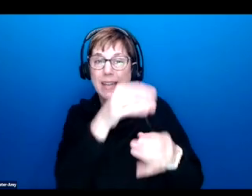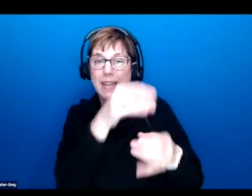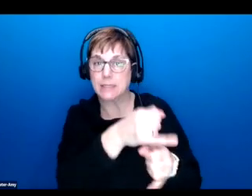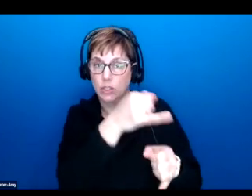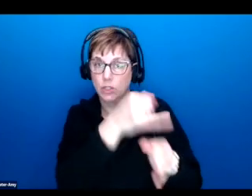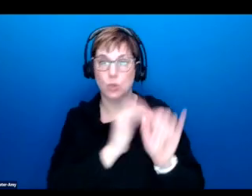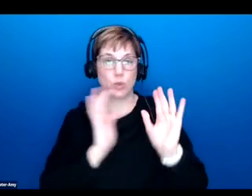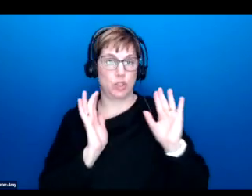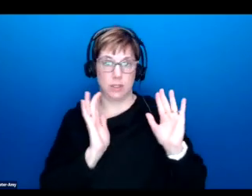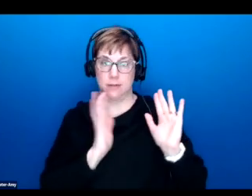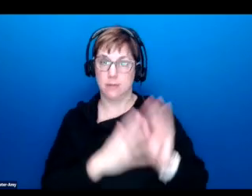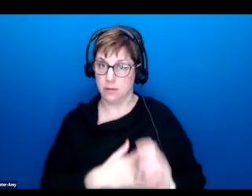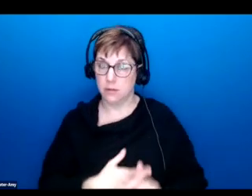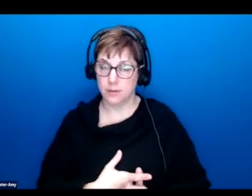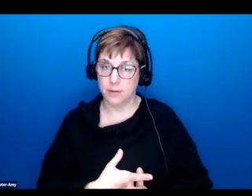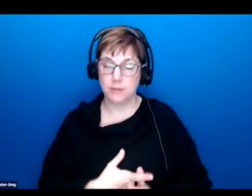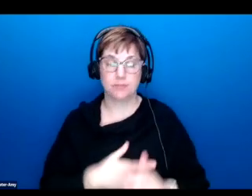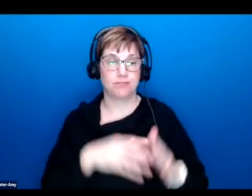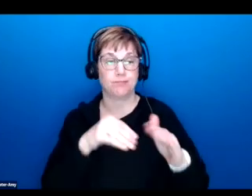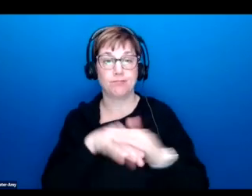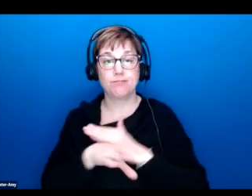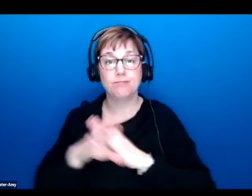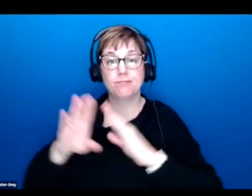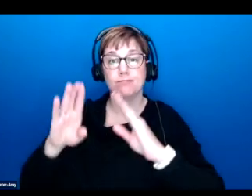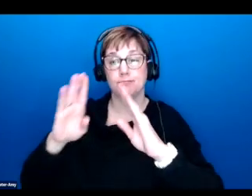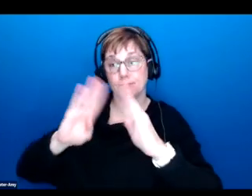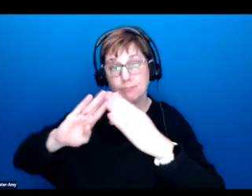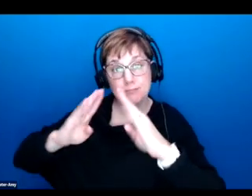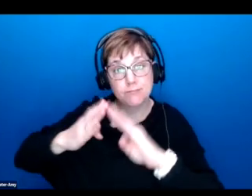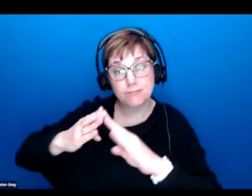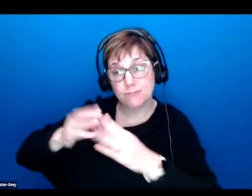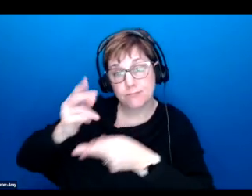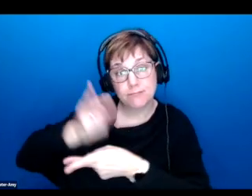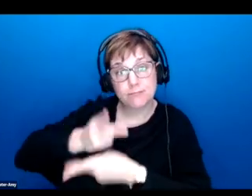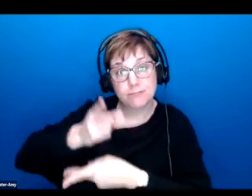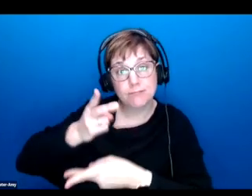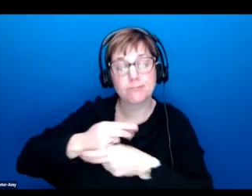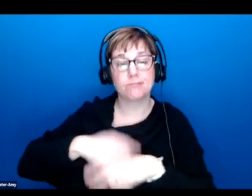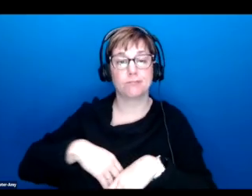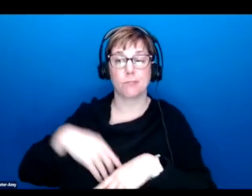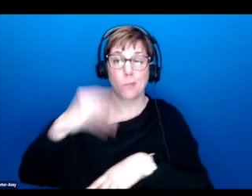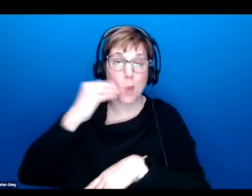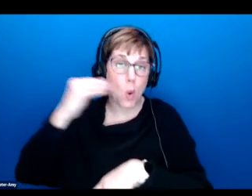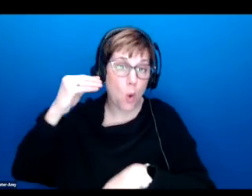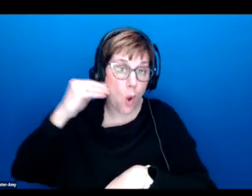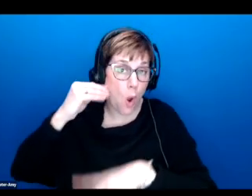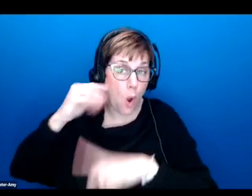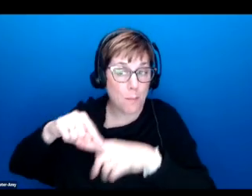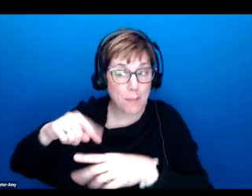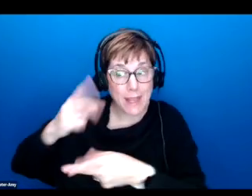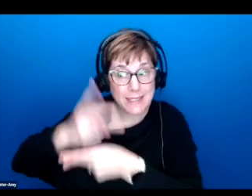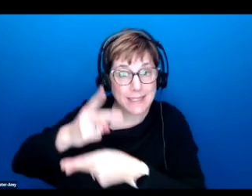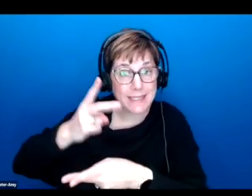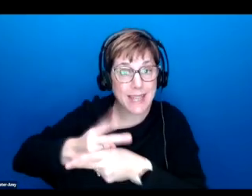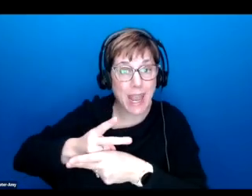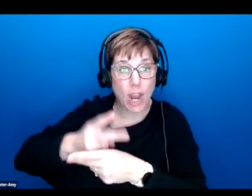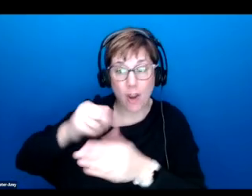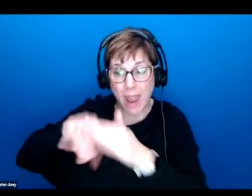and accessing care in the community. Accessing home and community based services can be very challenging for older adults